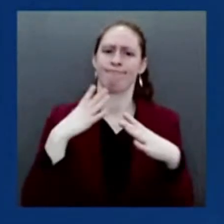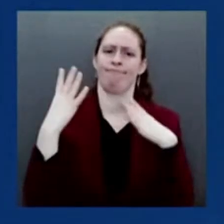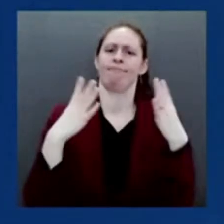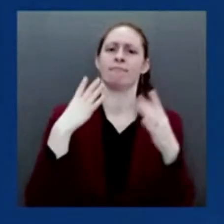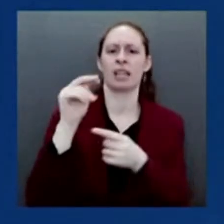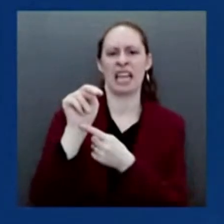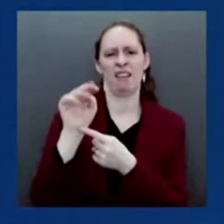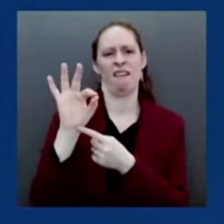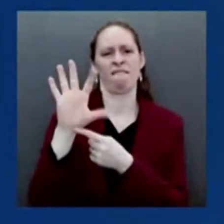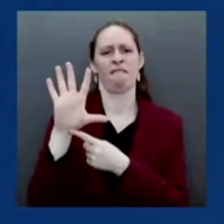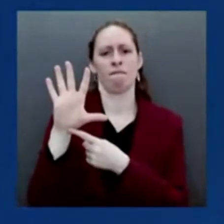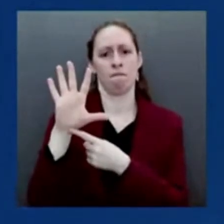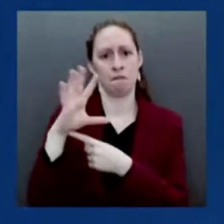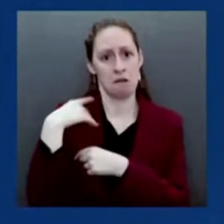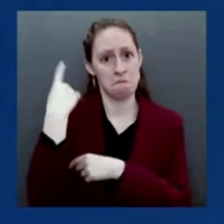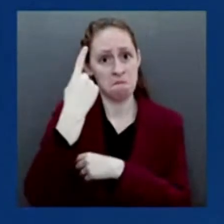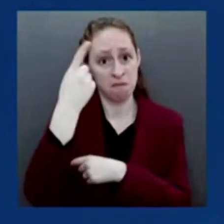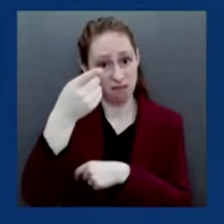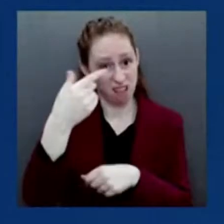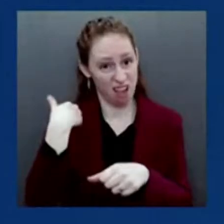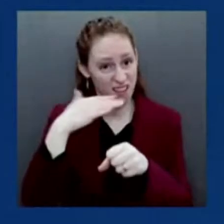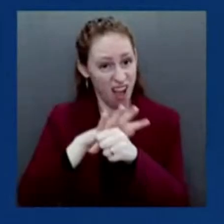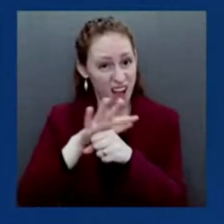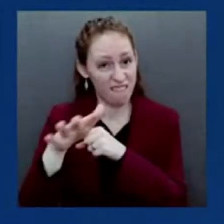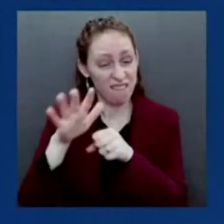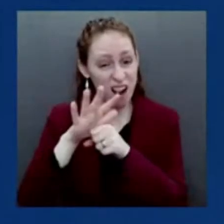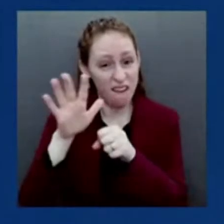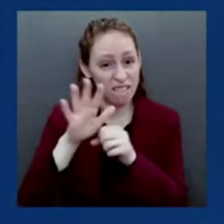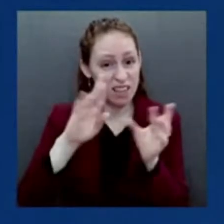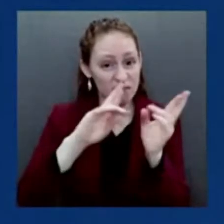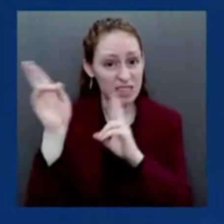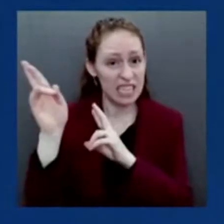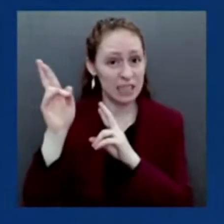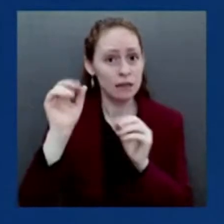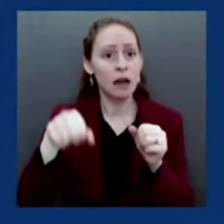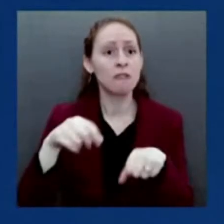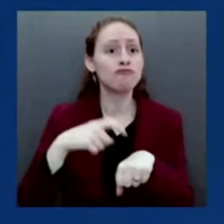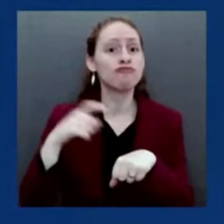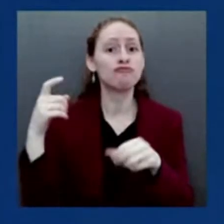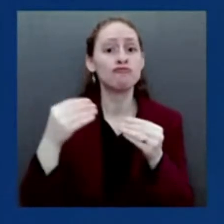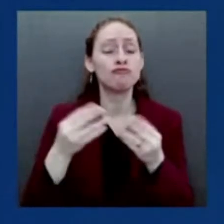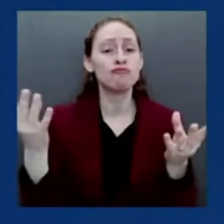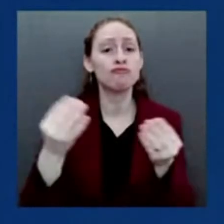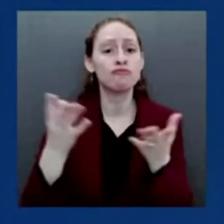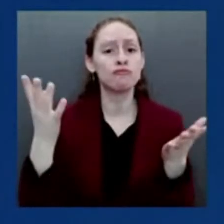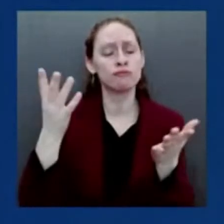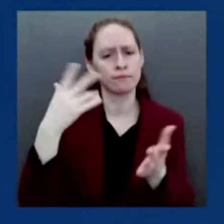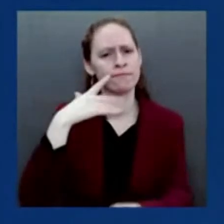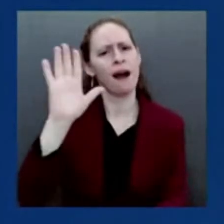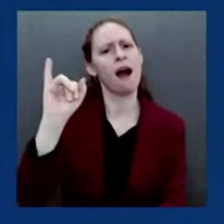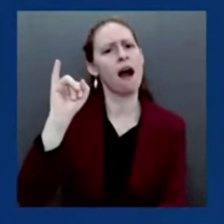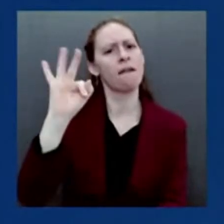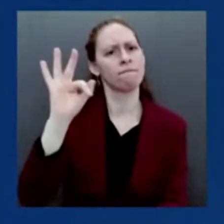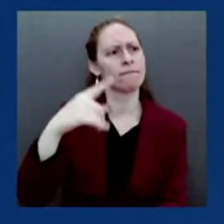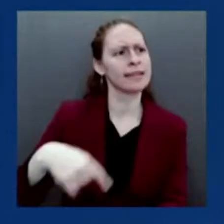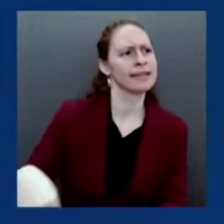RIGHT NOW, MY DAUGHTER'S ELEMENTARY SCHOOL IS HANDING OUT MASKS. DO WE HAVE ENOUGH RESPIRATORS TO GO AROUND IF EVERYONE WERE